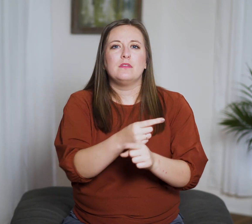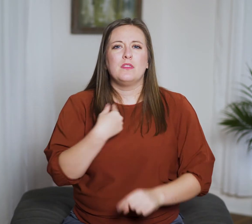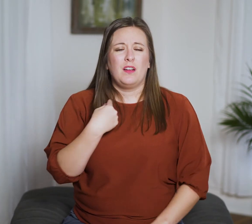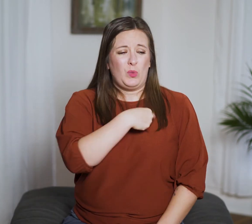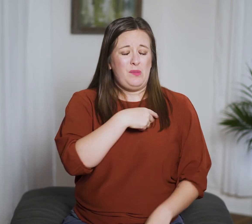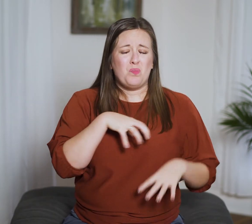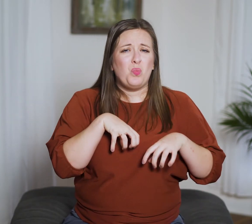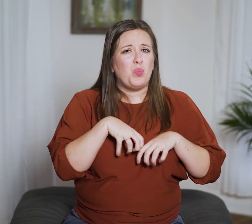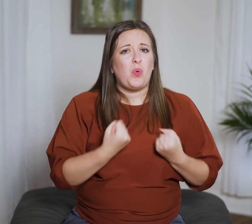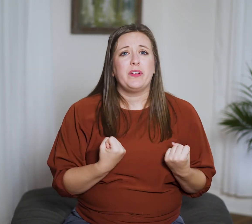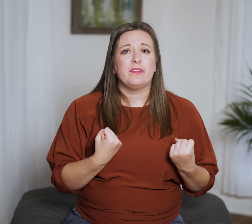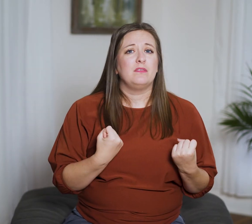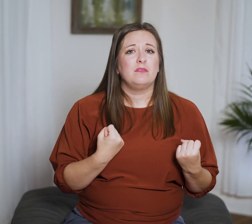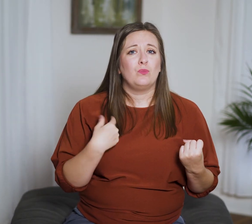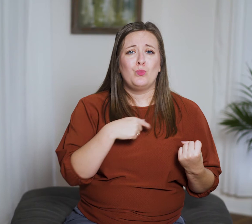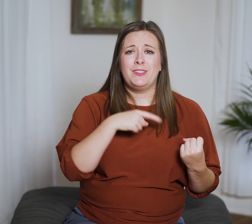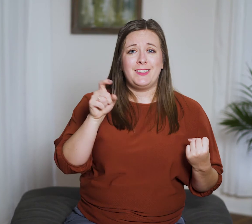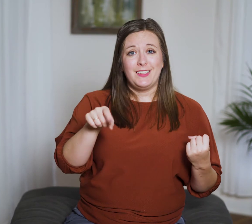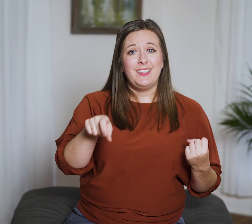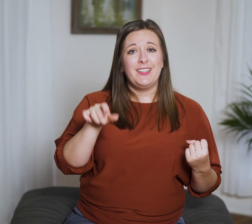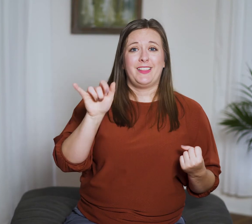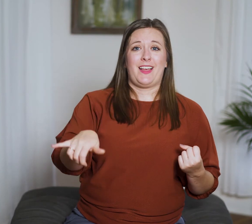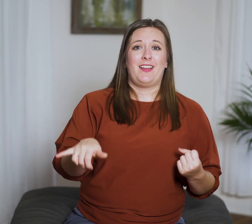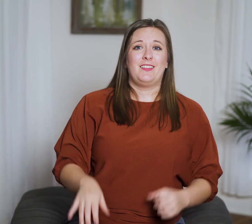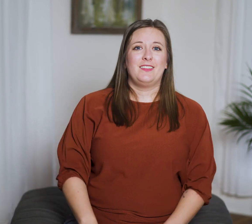We’re broken and we need that.